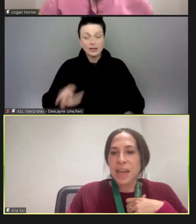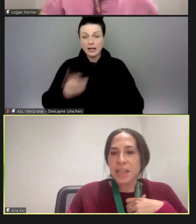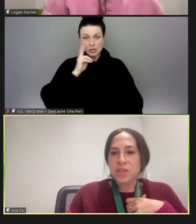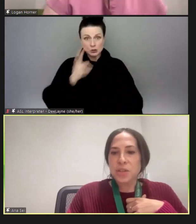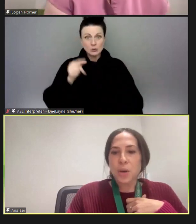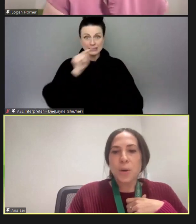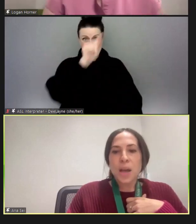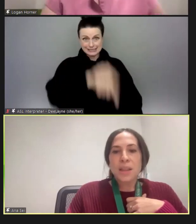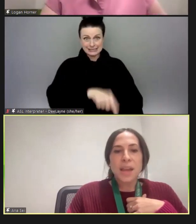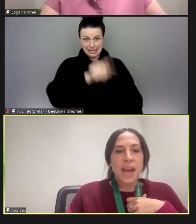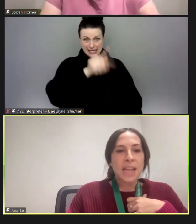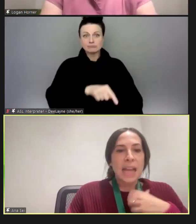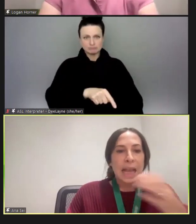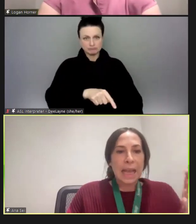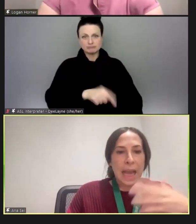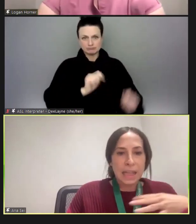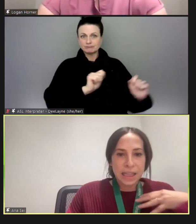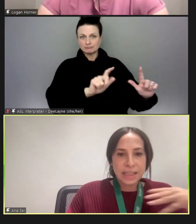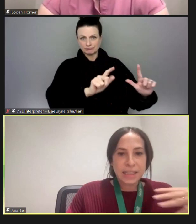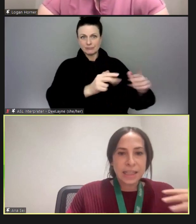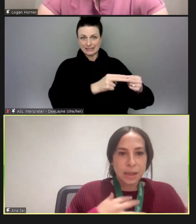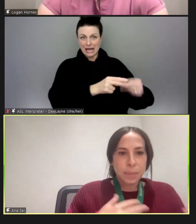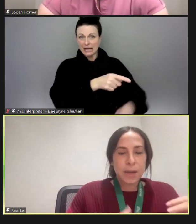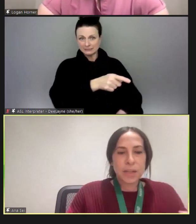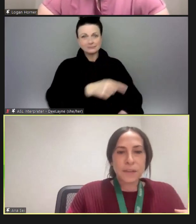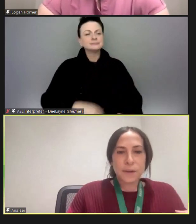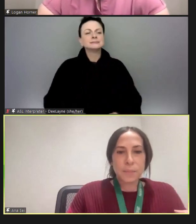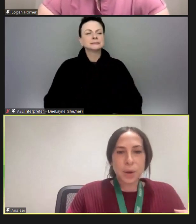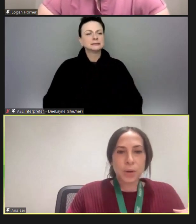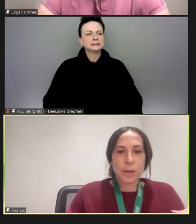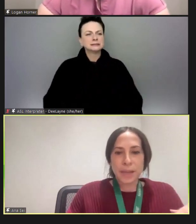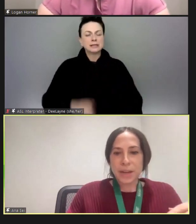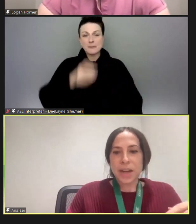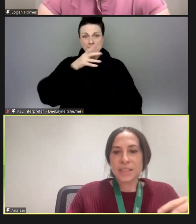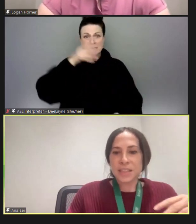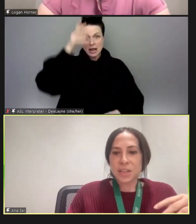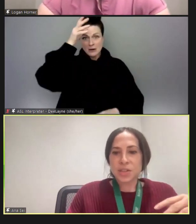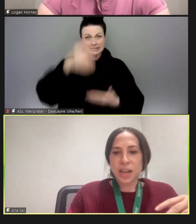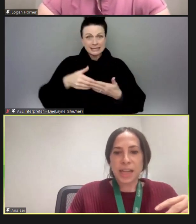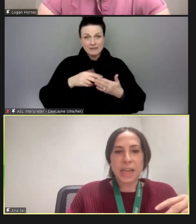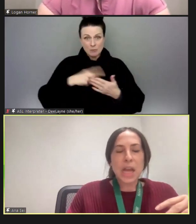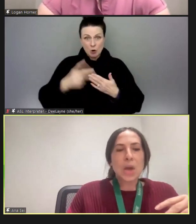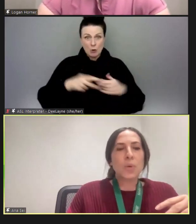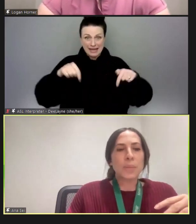slideshow that at least in the parent